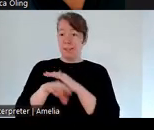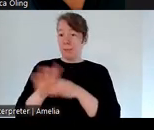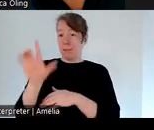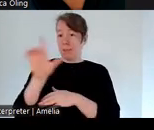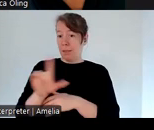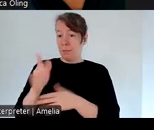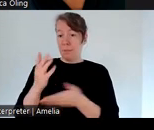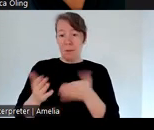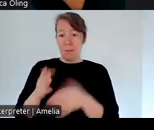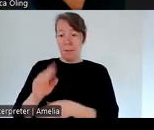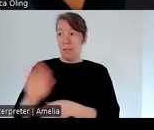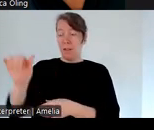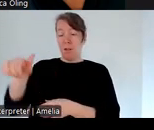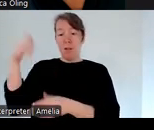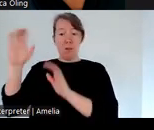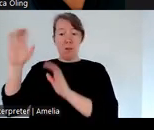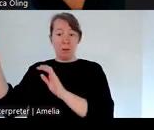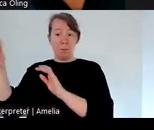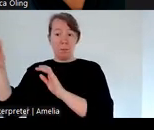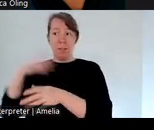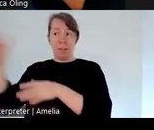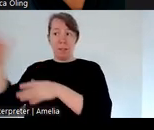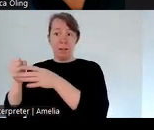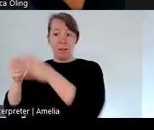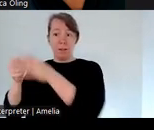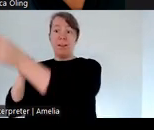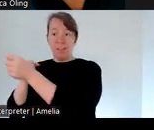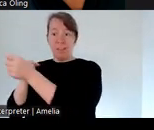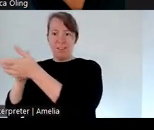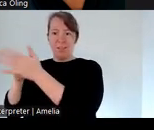where a third-party hired a third-party consultant to then do an outside evaluation?